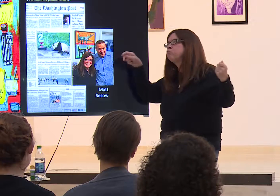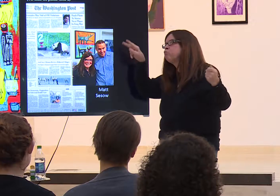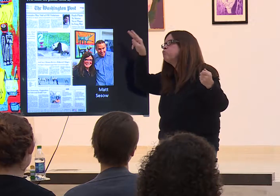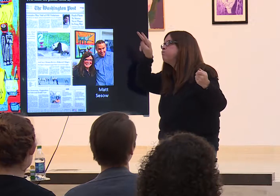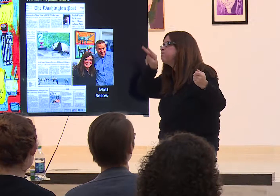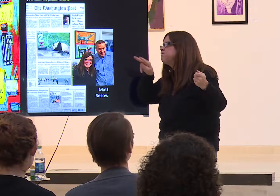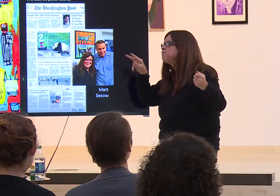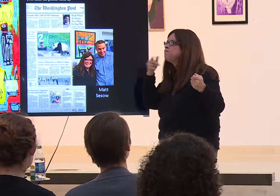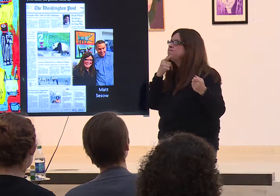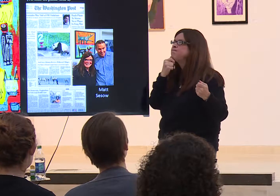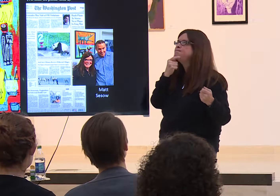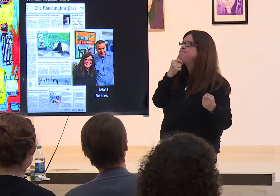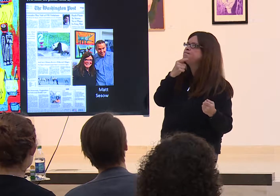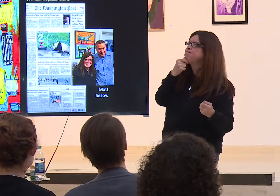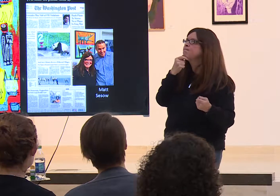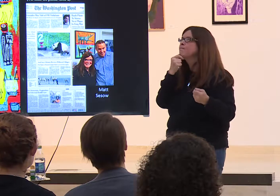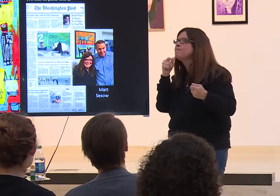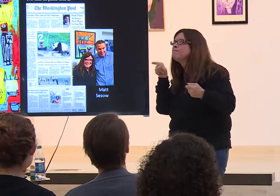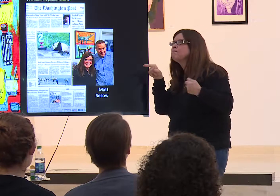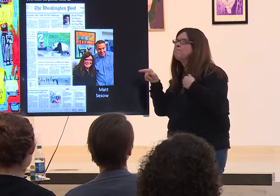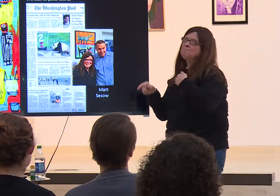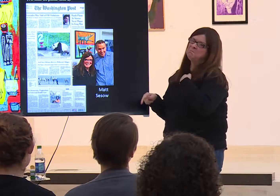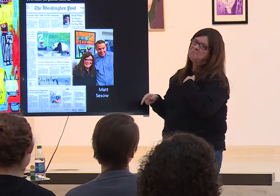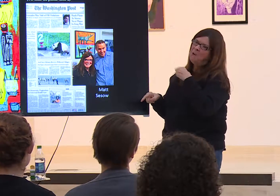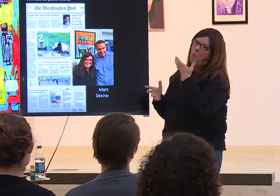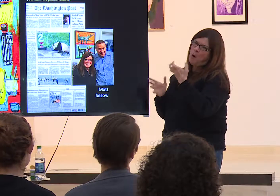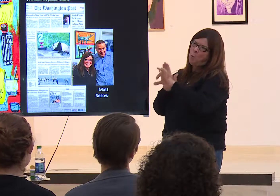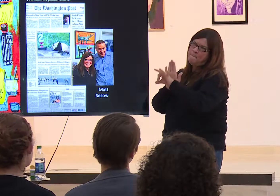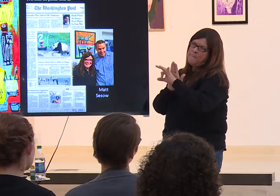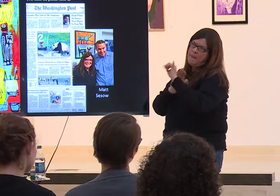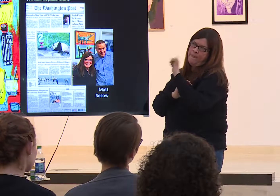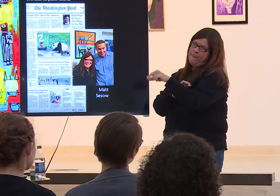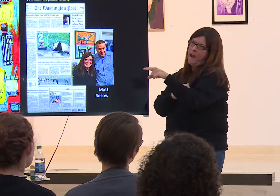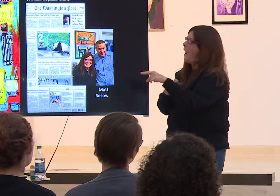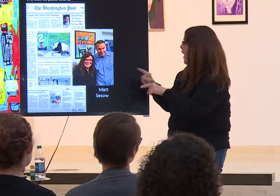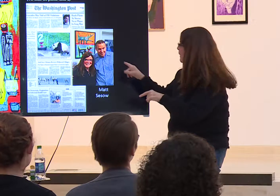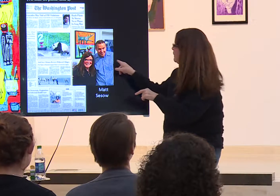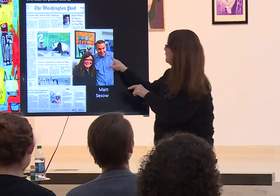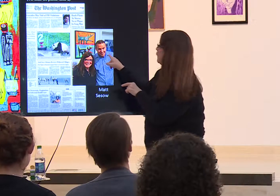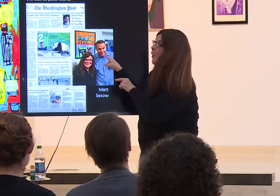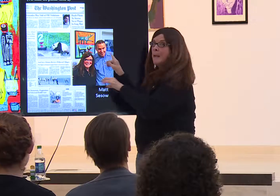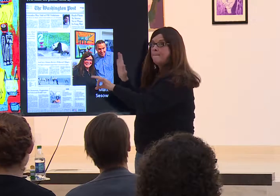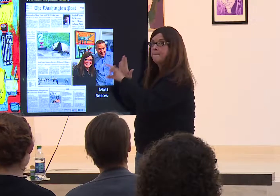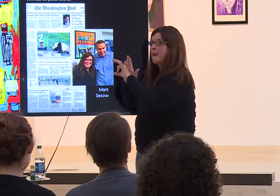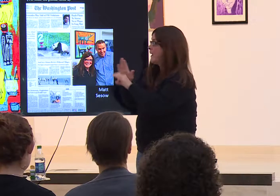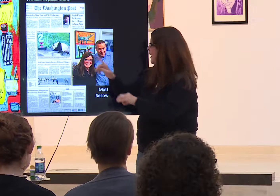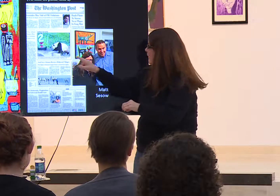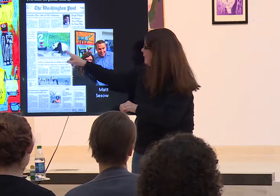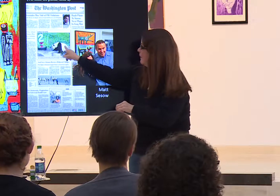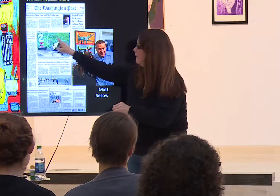Every morning, he opens up that front page and peruses the various headlines and stories.